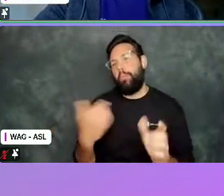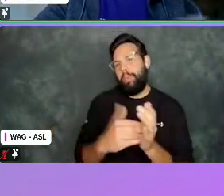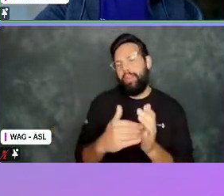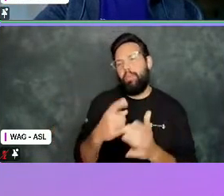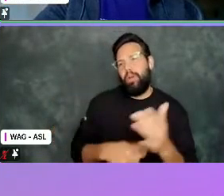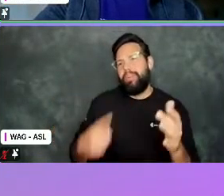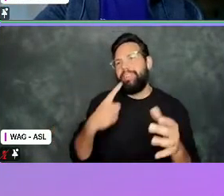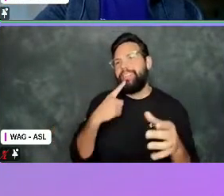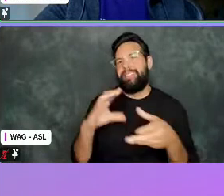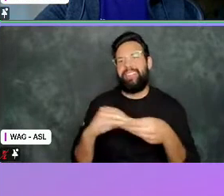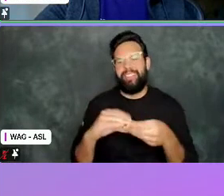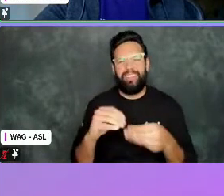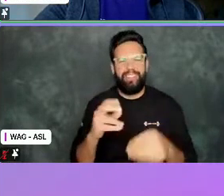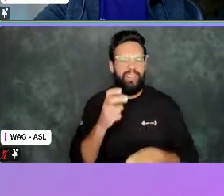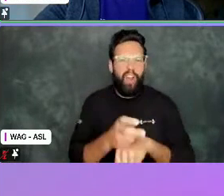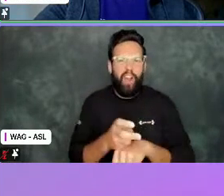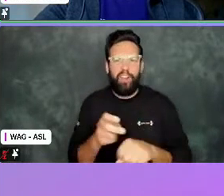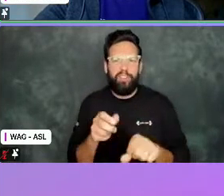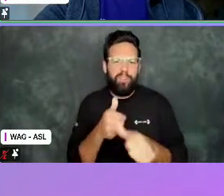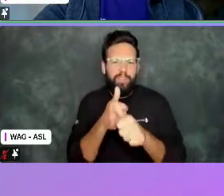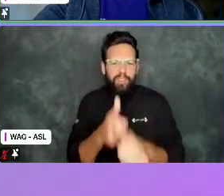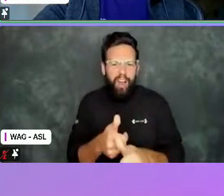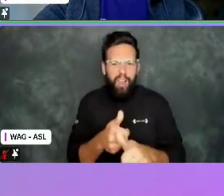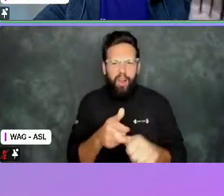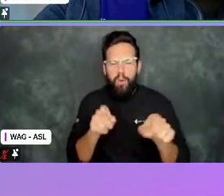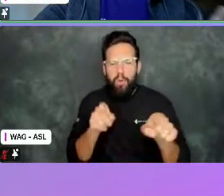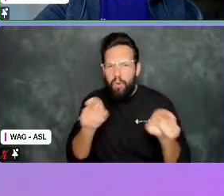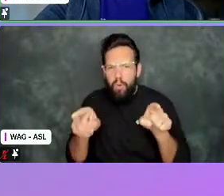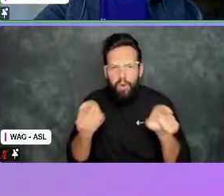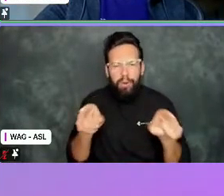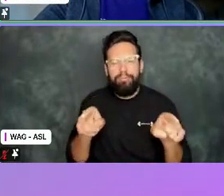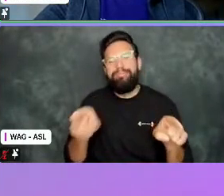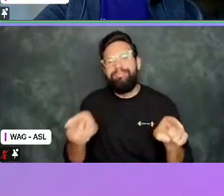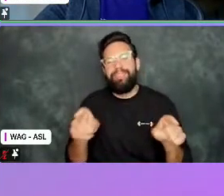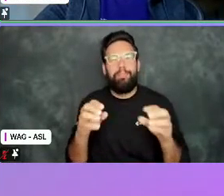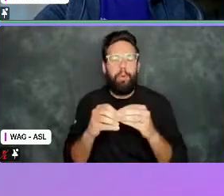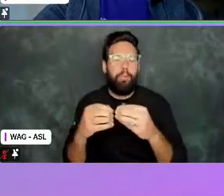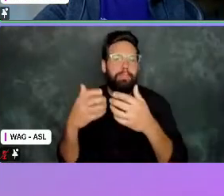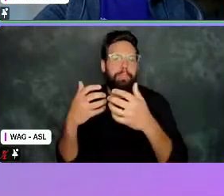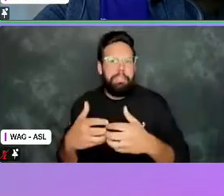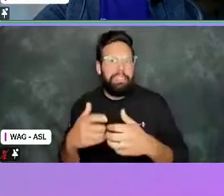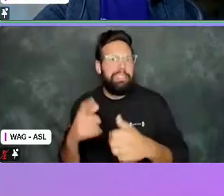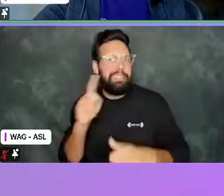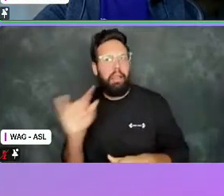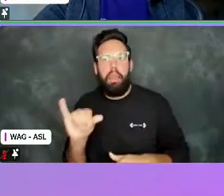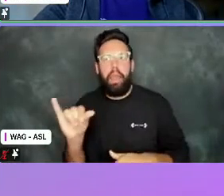is let the screen reader announce the information, and then I'll repeat it, because it can be a